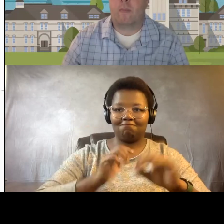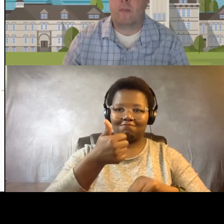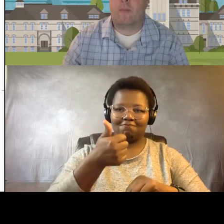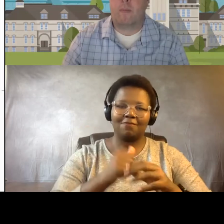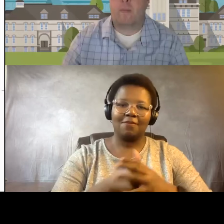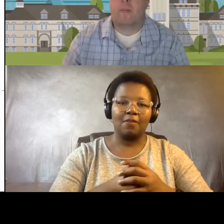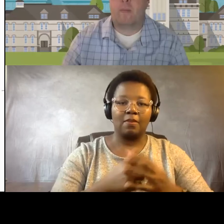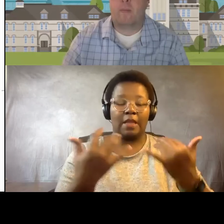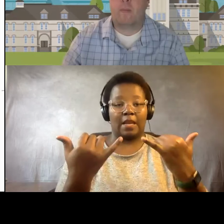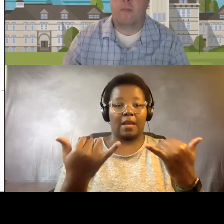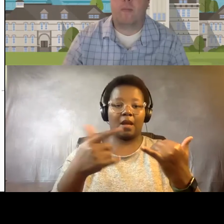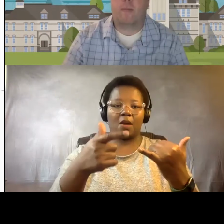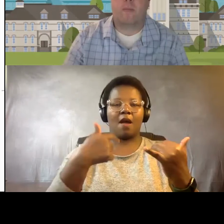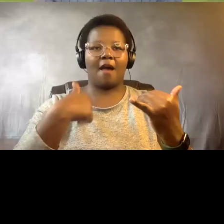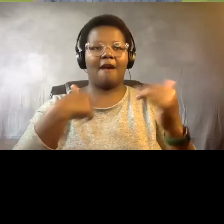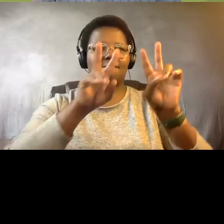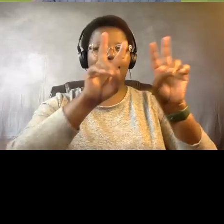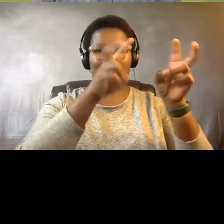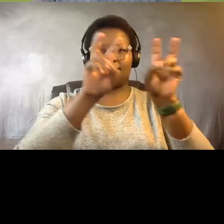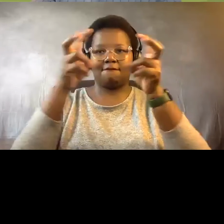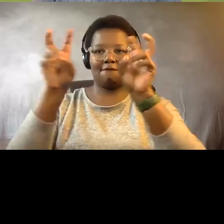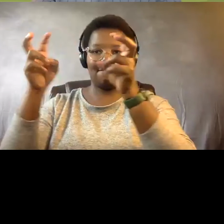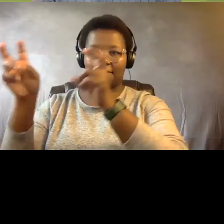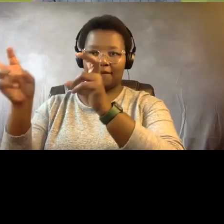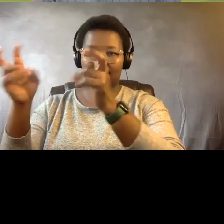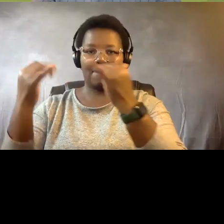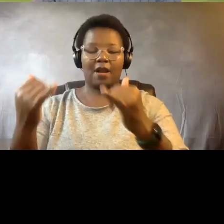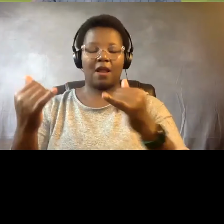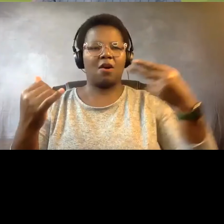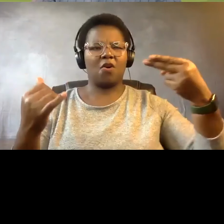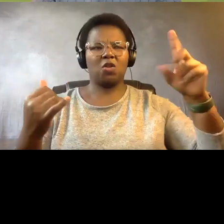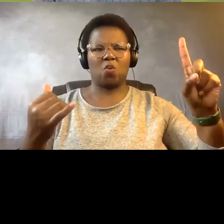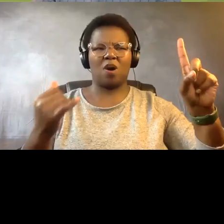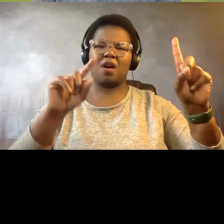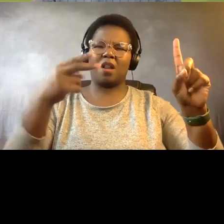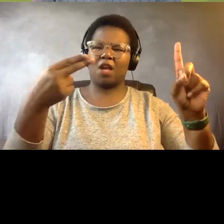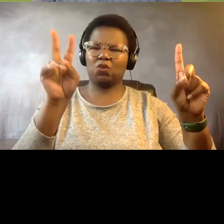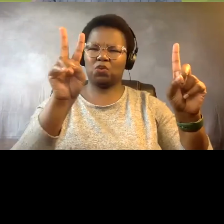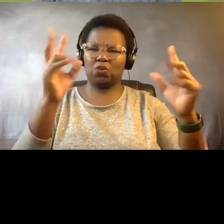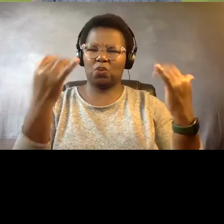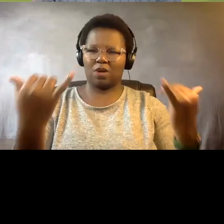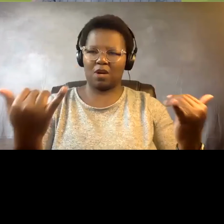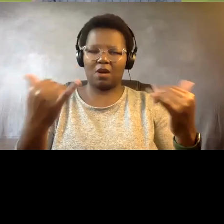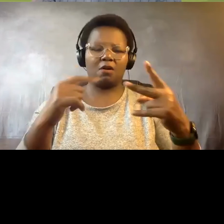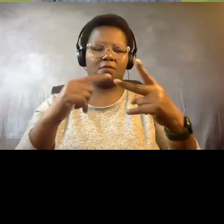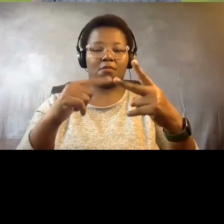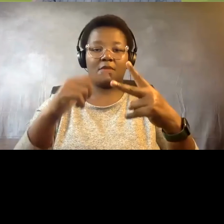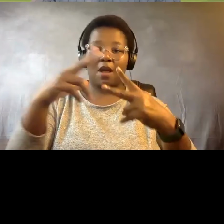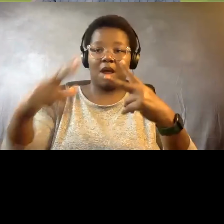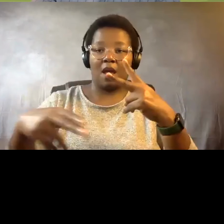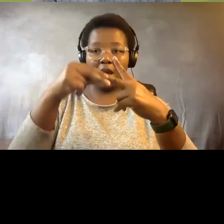what heading level this corresponds to. I can also put an extra documentation which is I have these